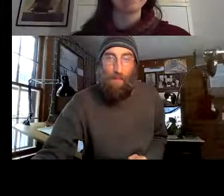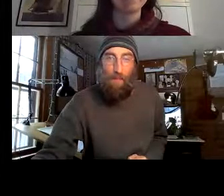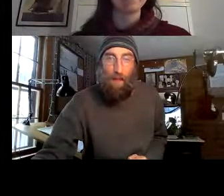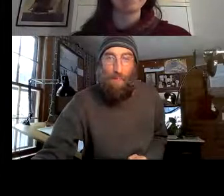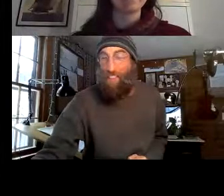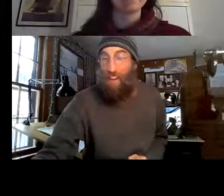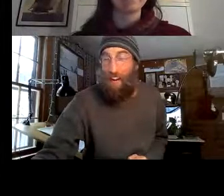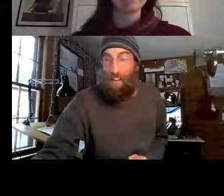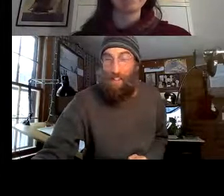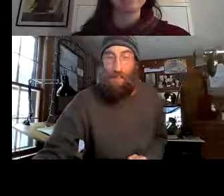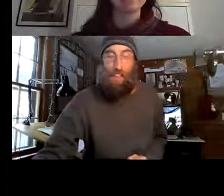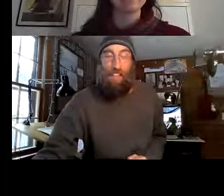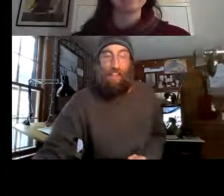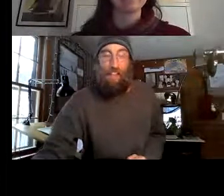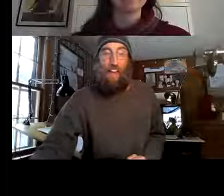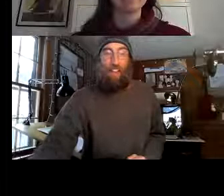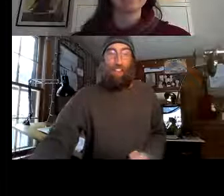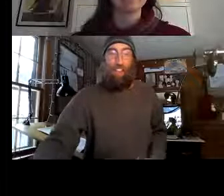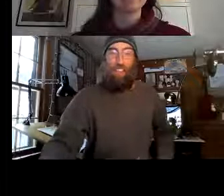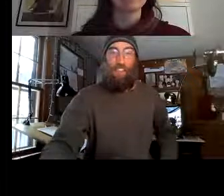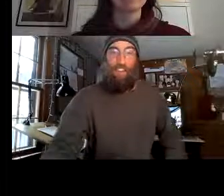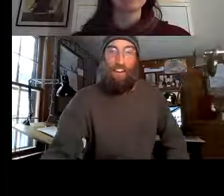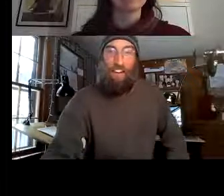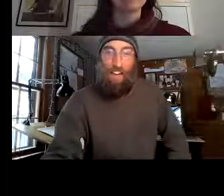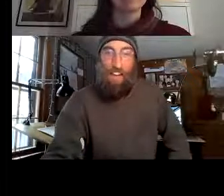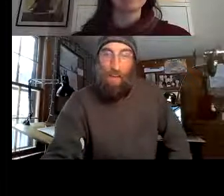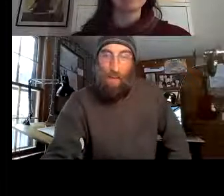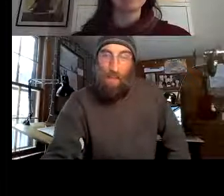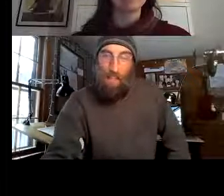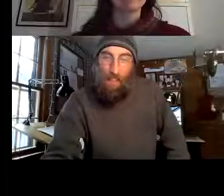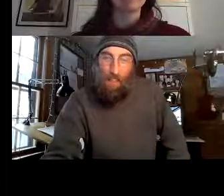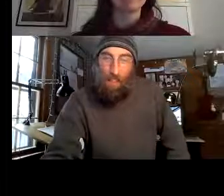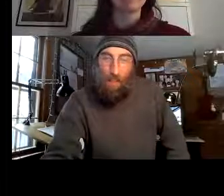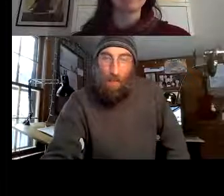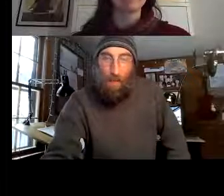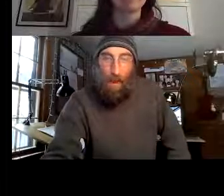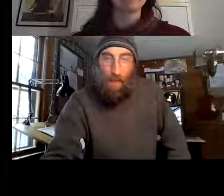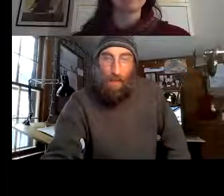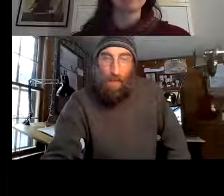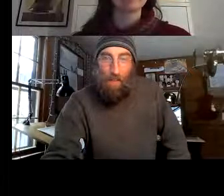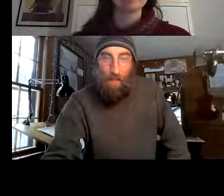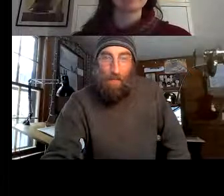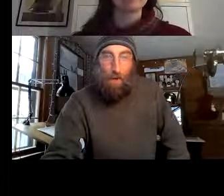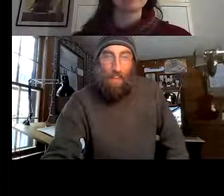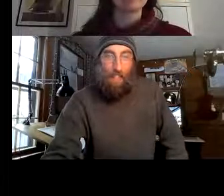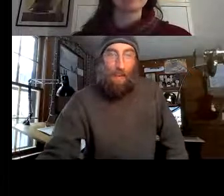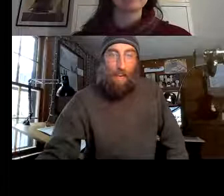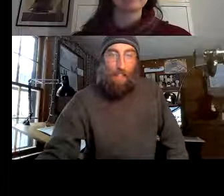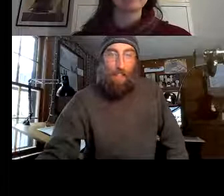the sarcasm that he's actually feeling there, um, because he can look up from that, from writing his page,